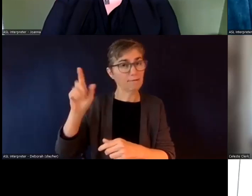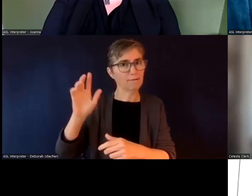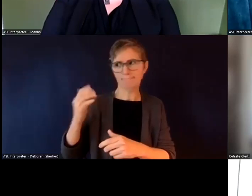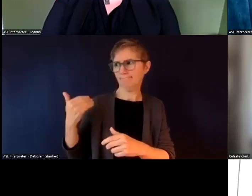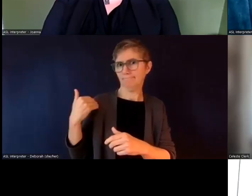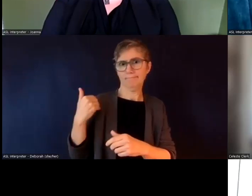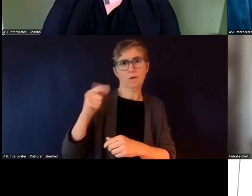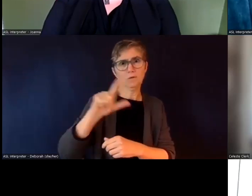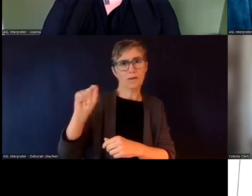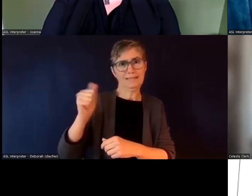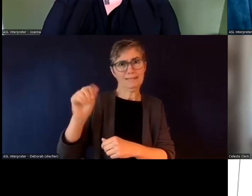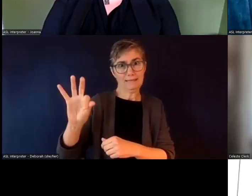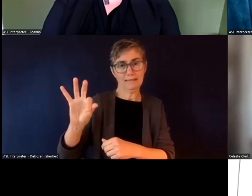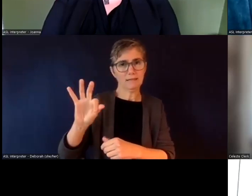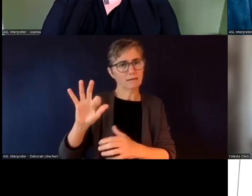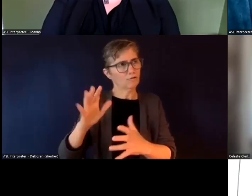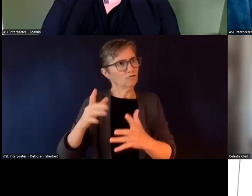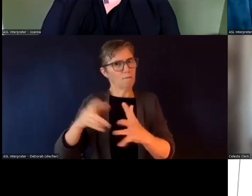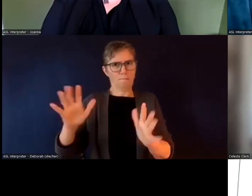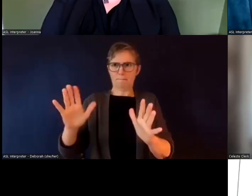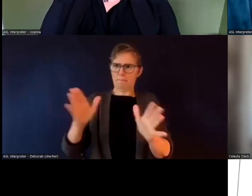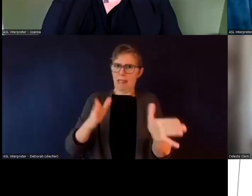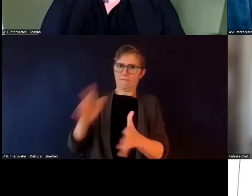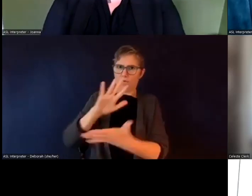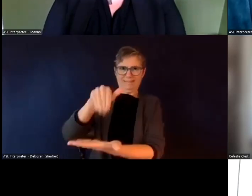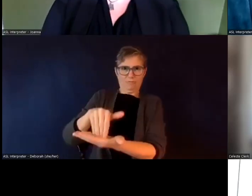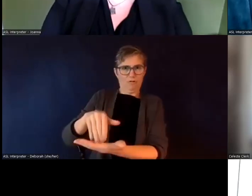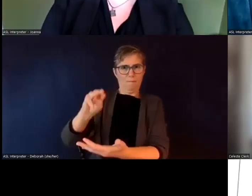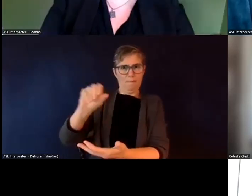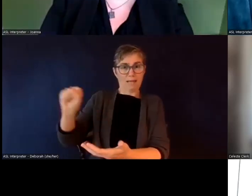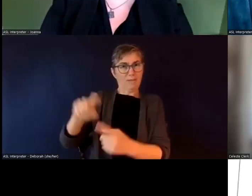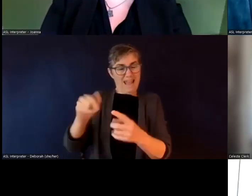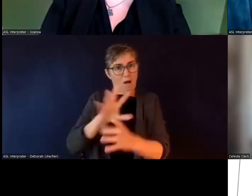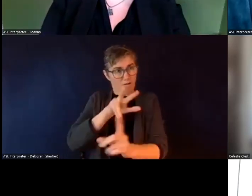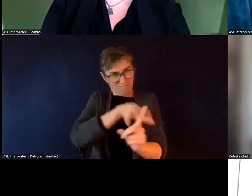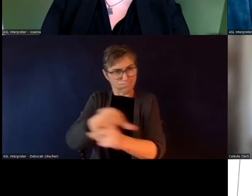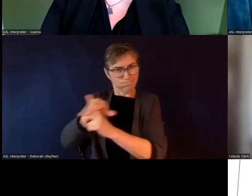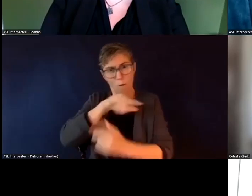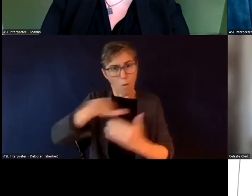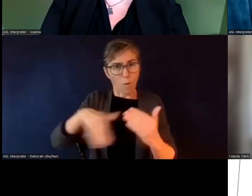a Central Mass area, and now it's statewide. And we have people from Great Britain coming.